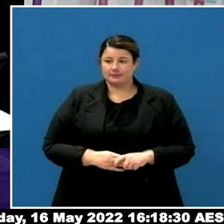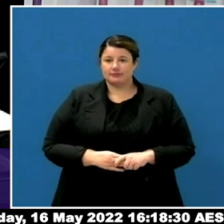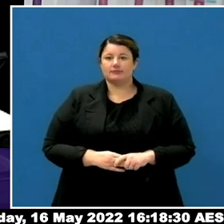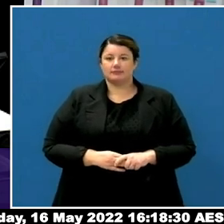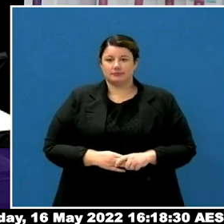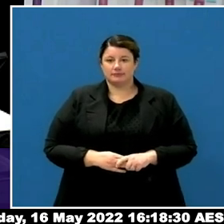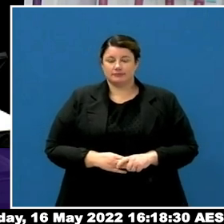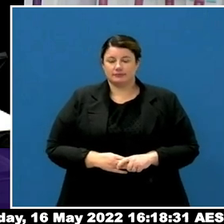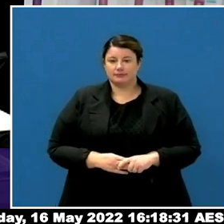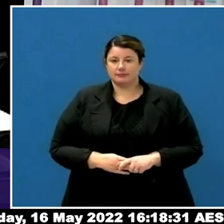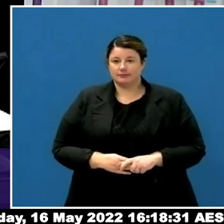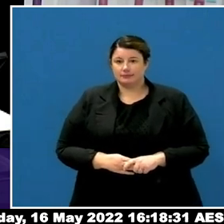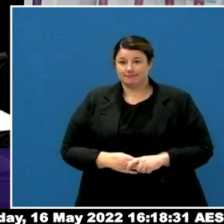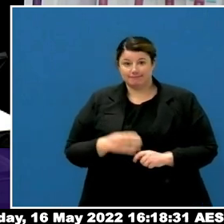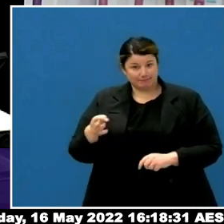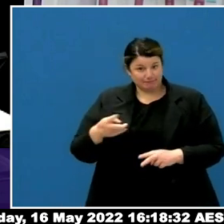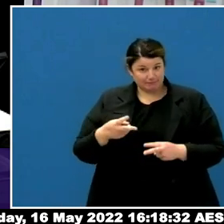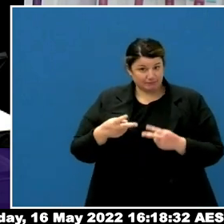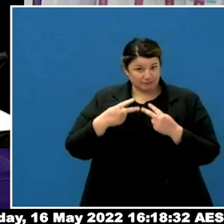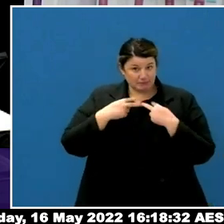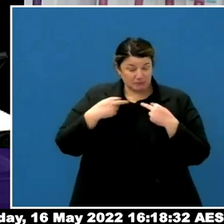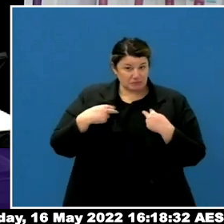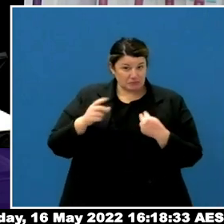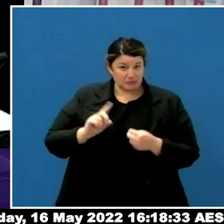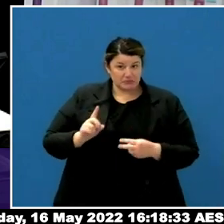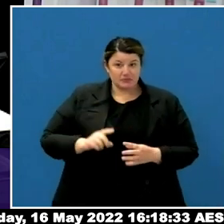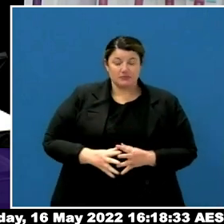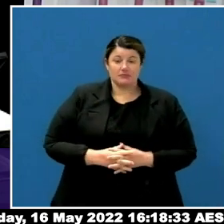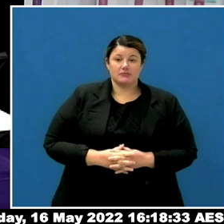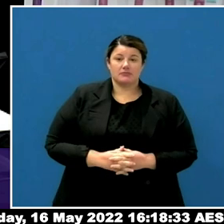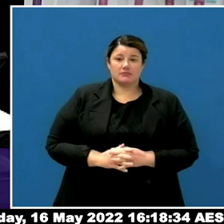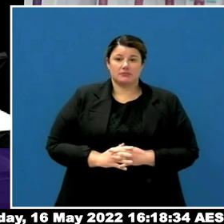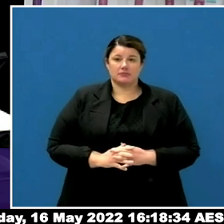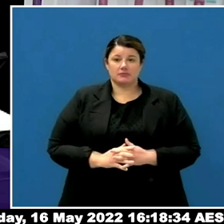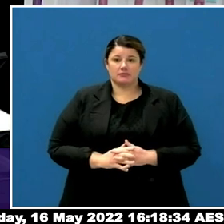something? MR GRIFFIN: Can I indicate, Chair and Commissioners, that we're starting at 12